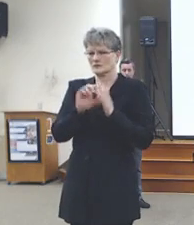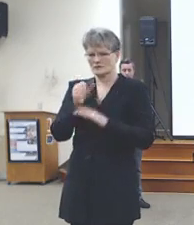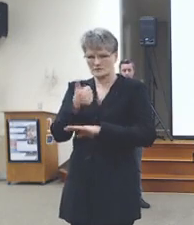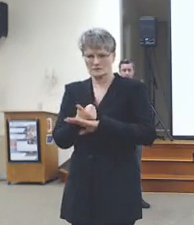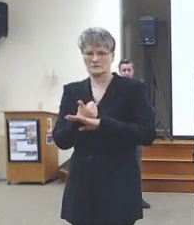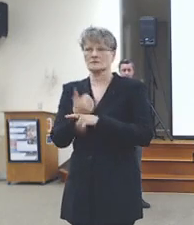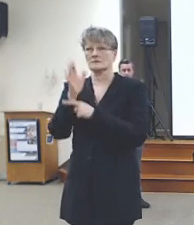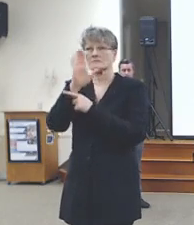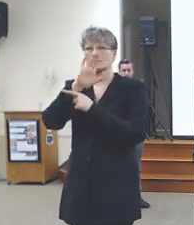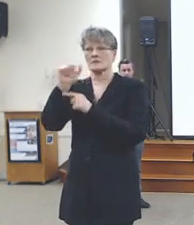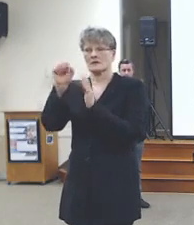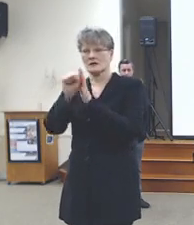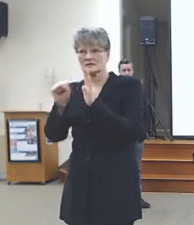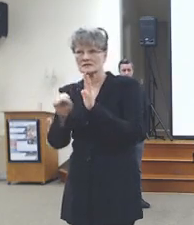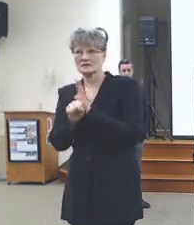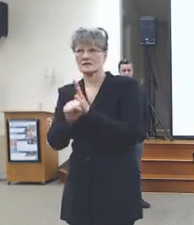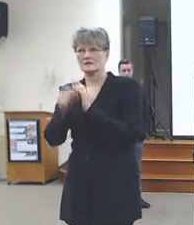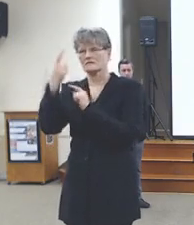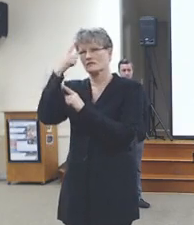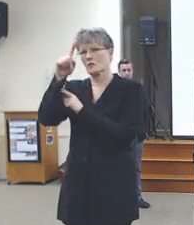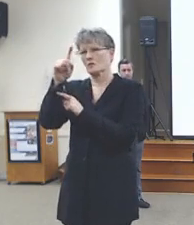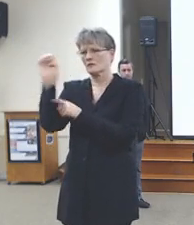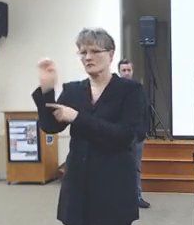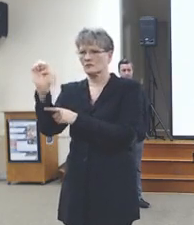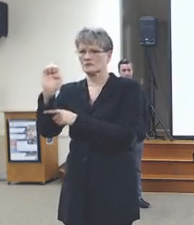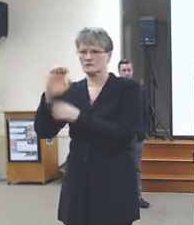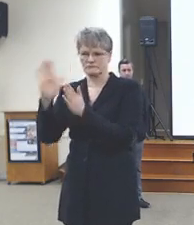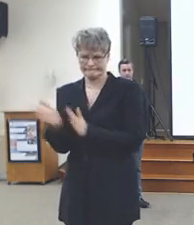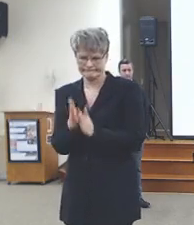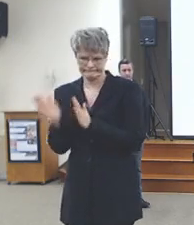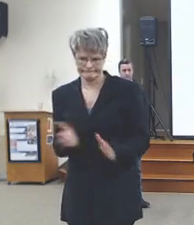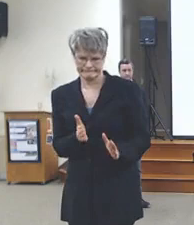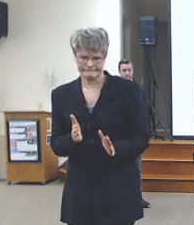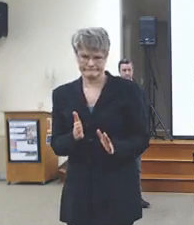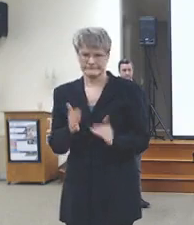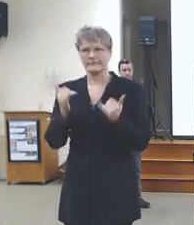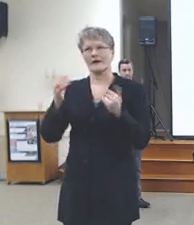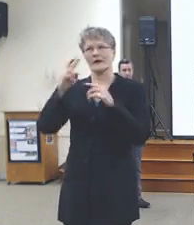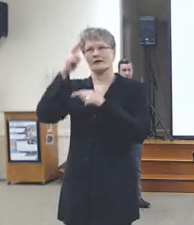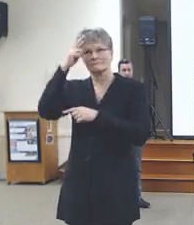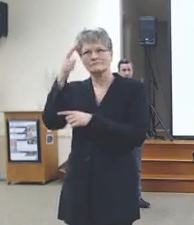for emergency preparedness, and now, looking back, you just see how important